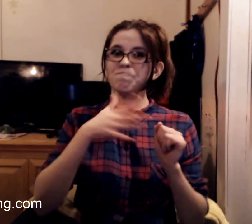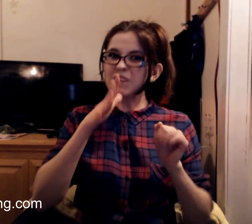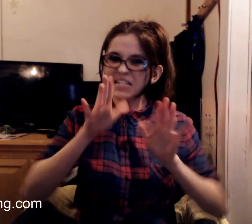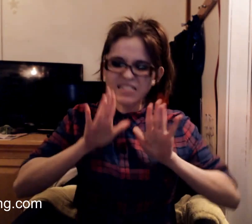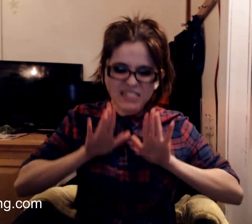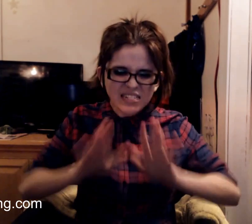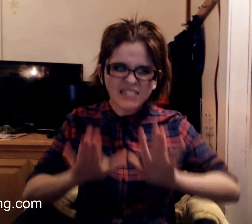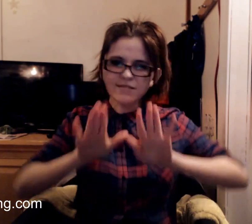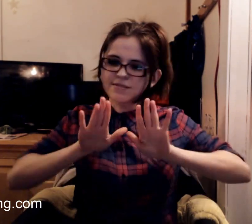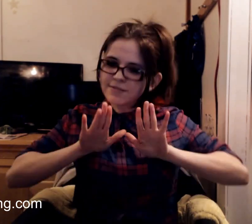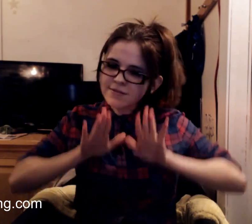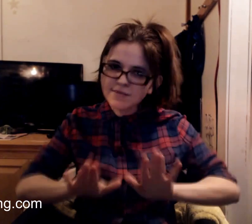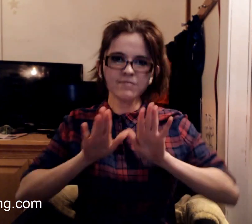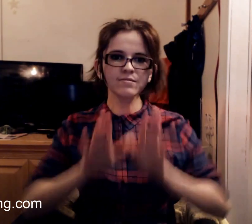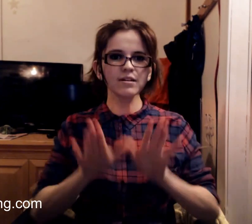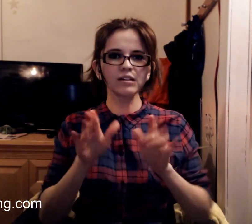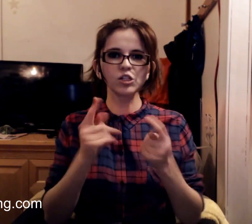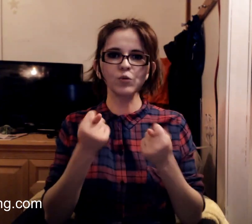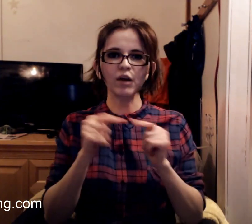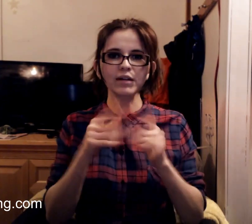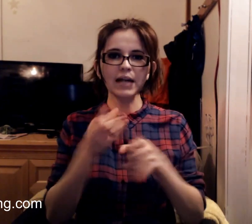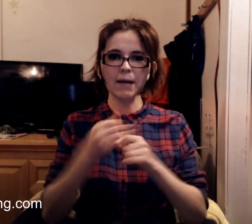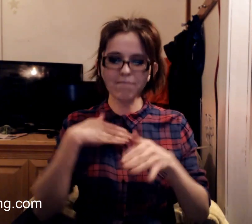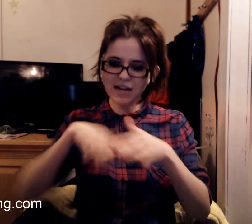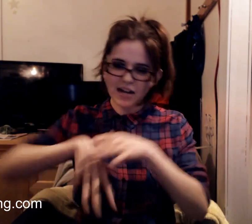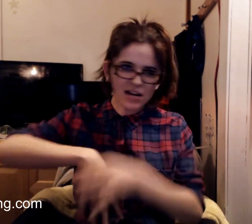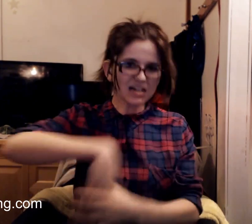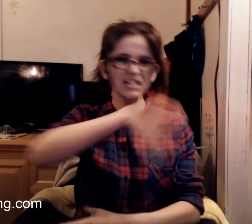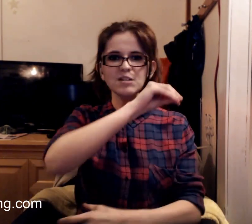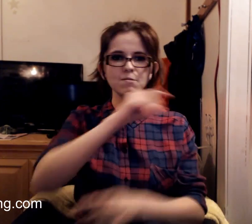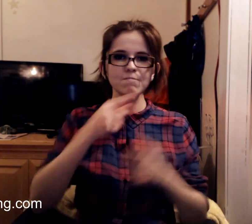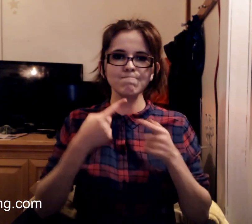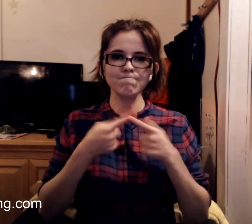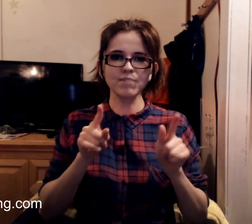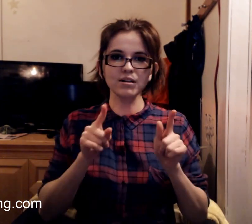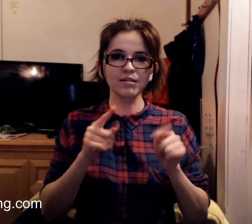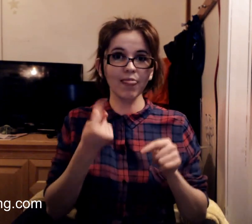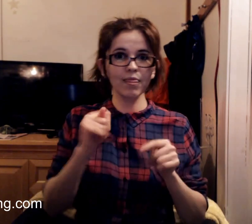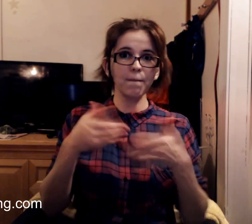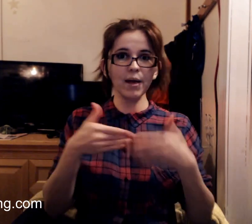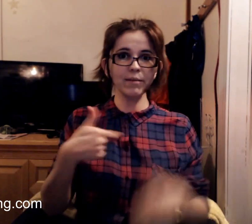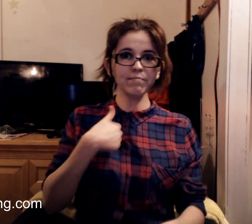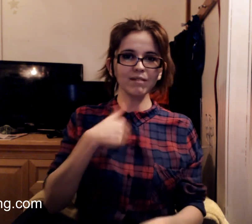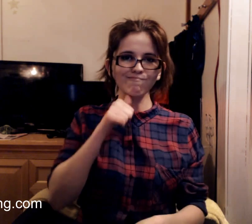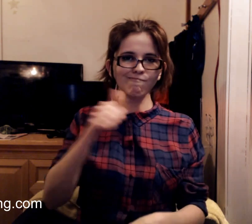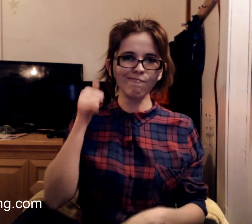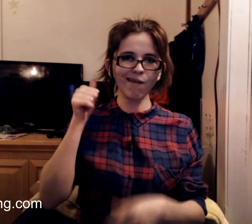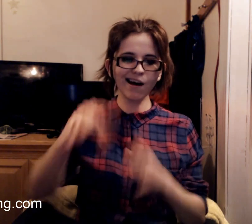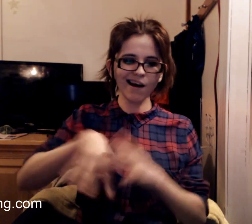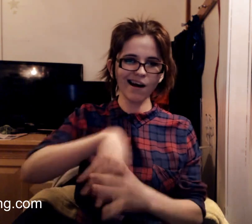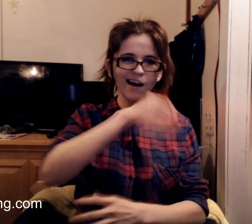Mom kept pushing, trying to get me out of her but the baby, me, refused to come out.